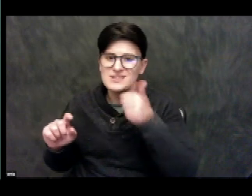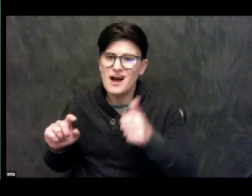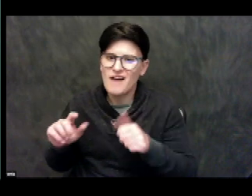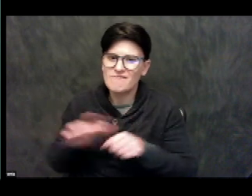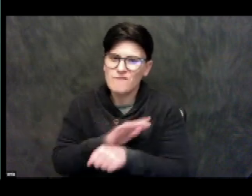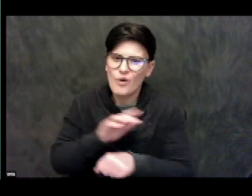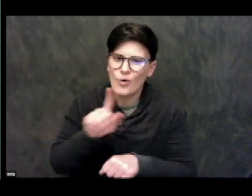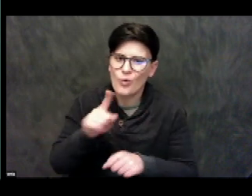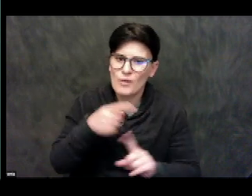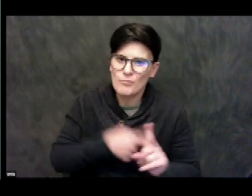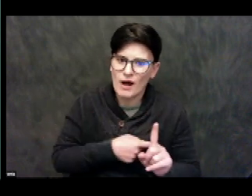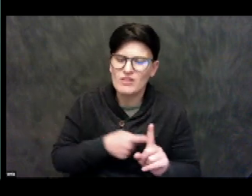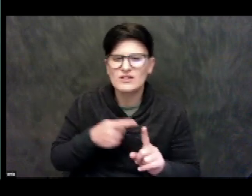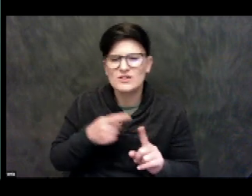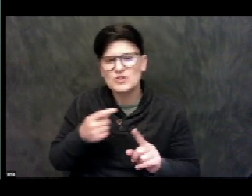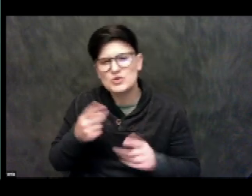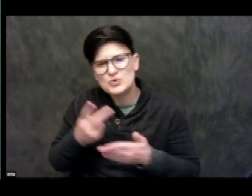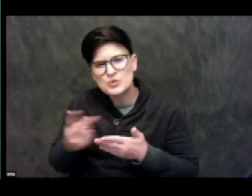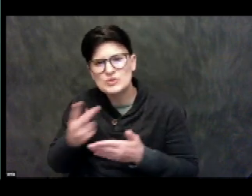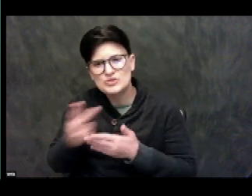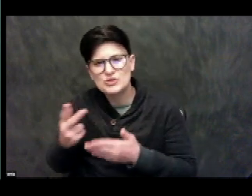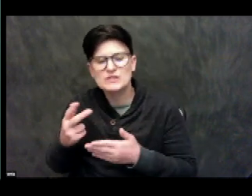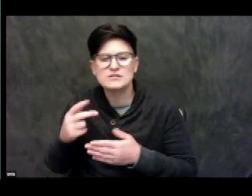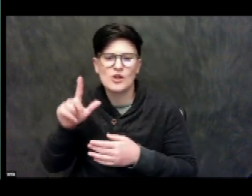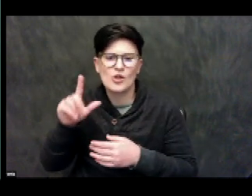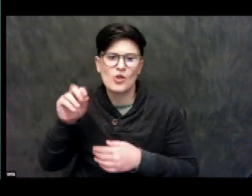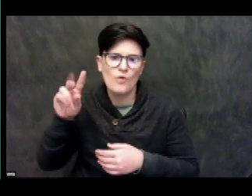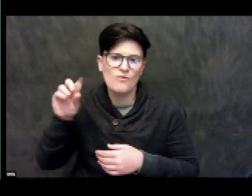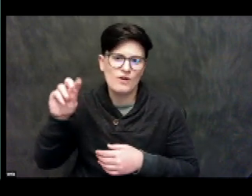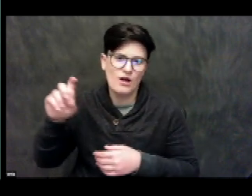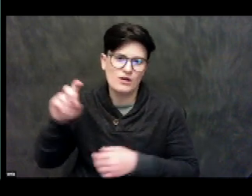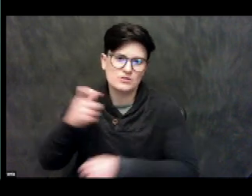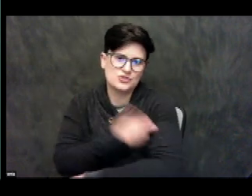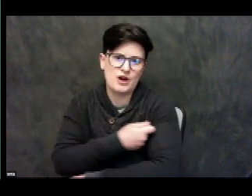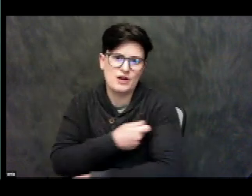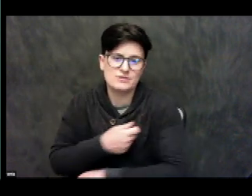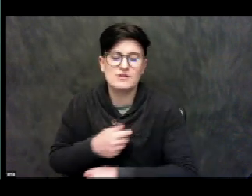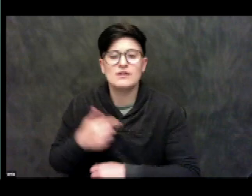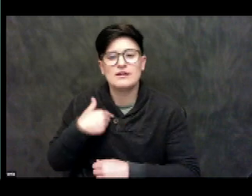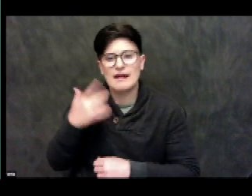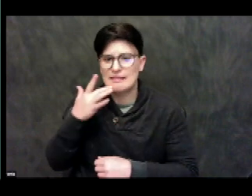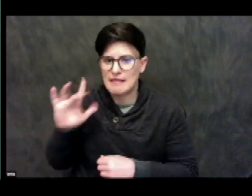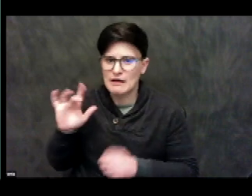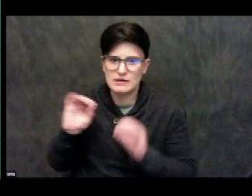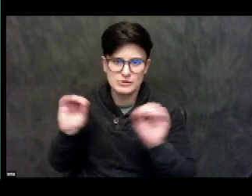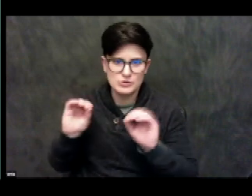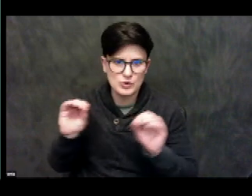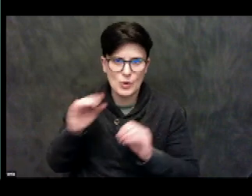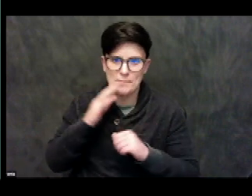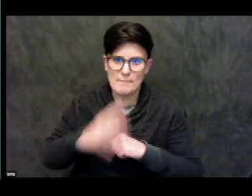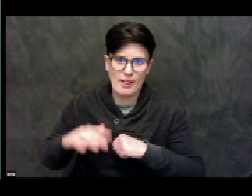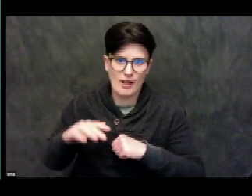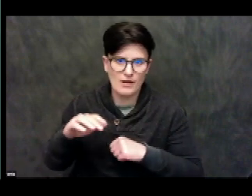Luckily, I did not end up with any blood clots, but just working with the doctors and